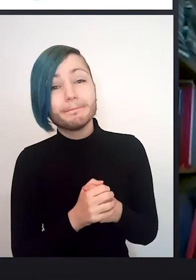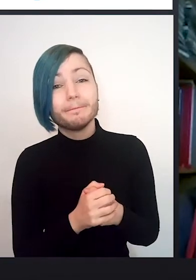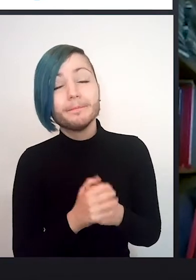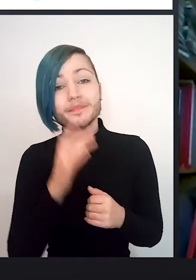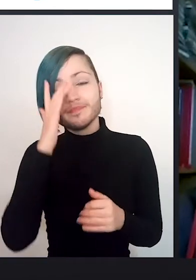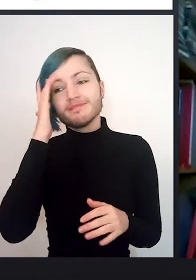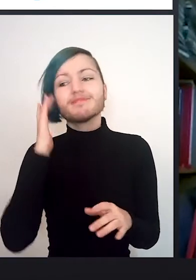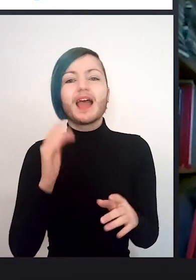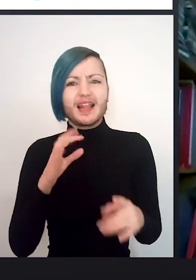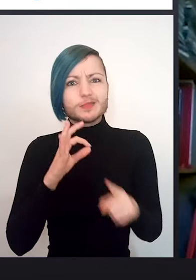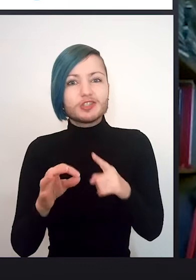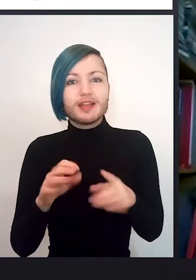Particularly to be able to enjoy sex.